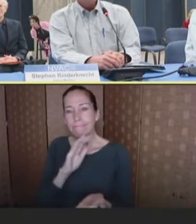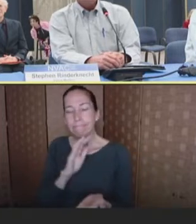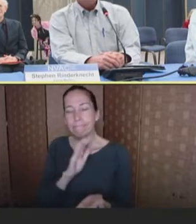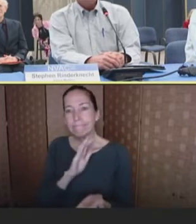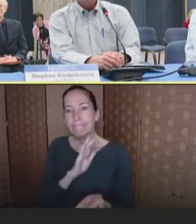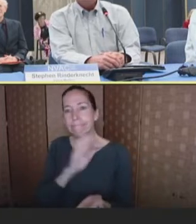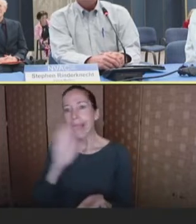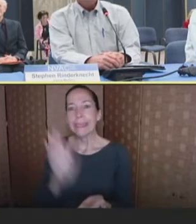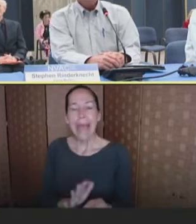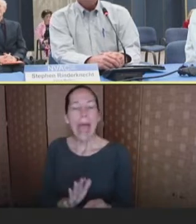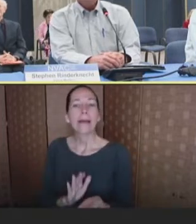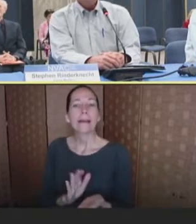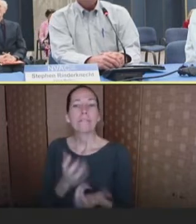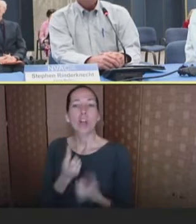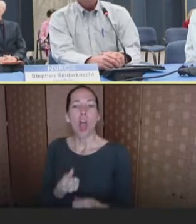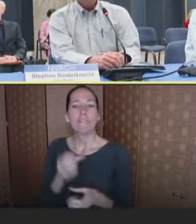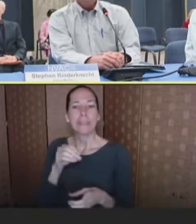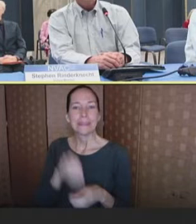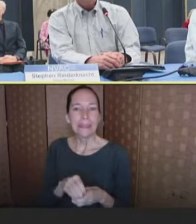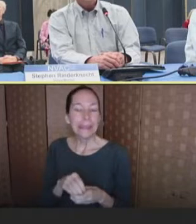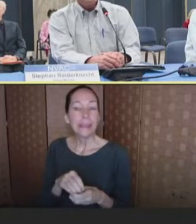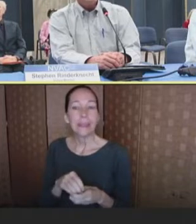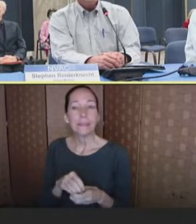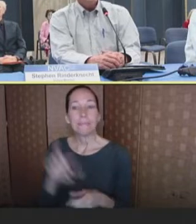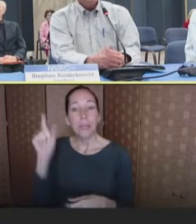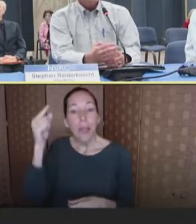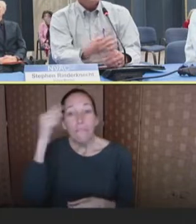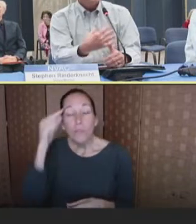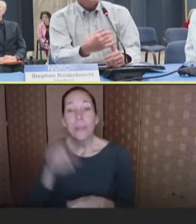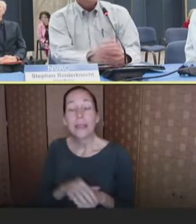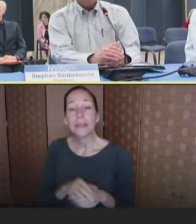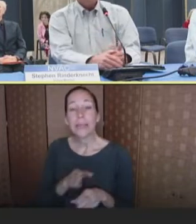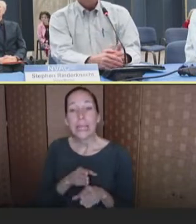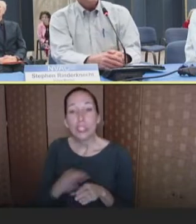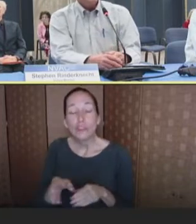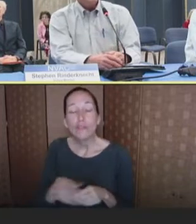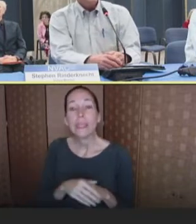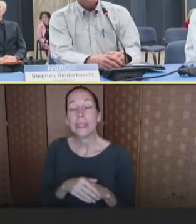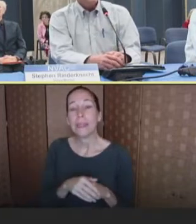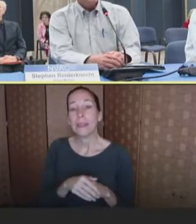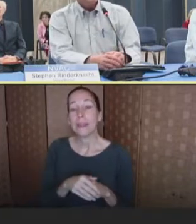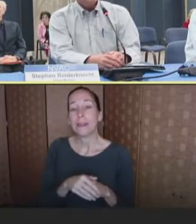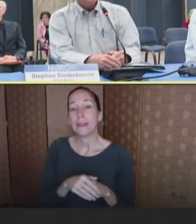in government, in industry, and to some degree, their own health care provider.